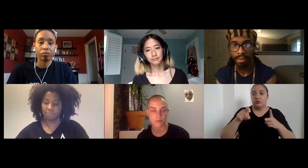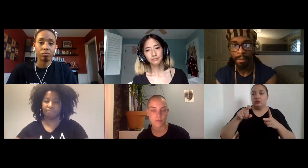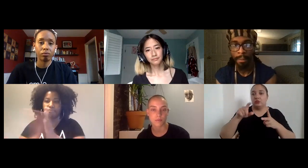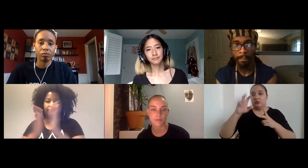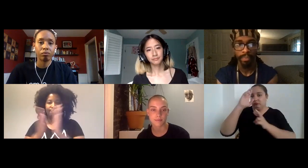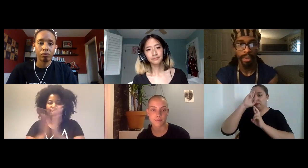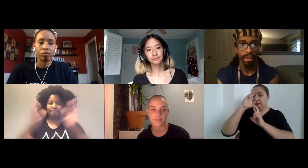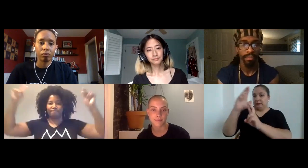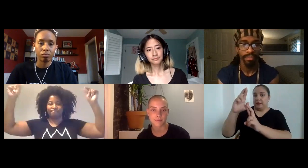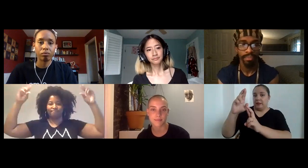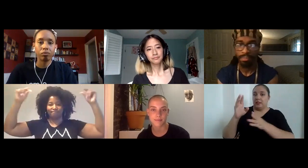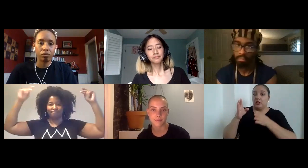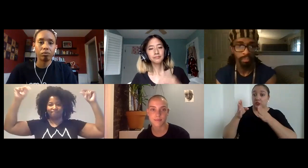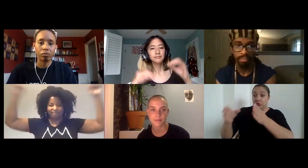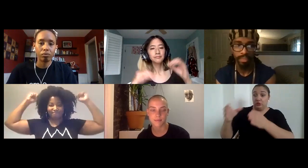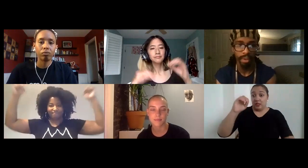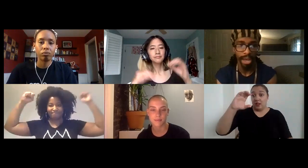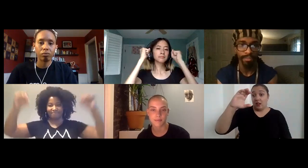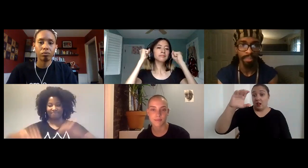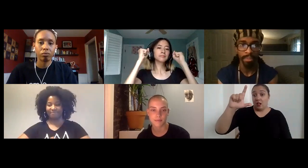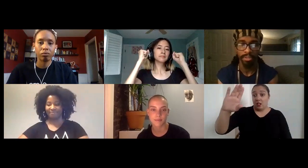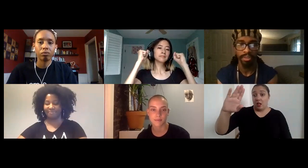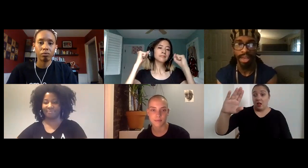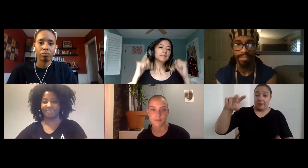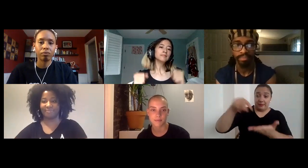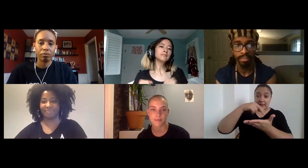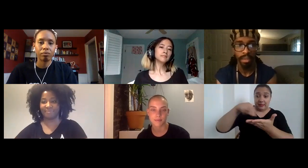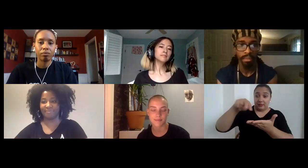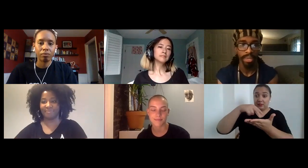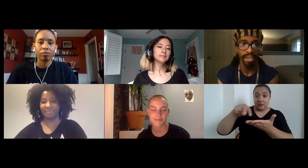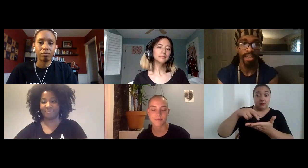Mm-hmm. >> I need for people to do that because